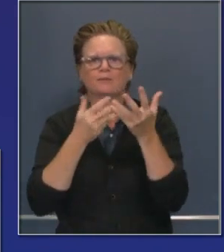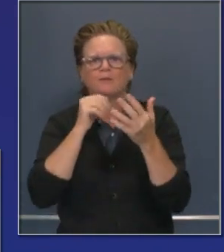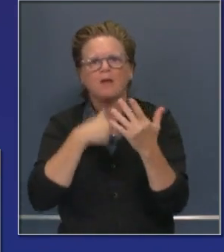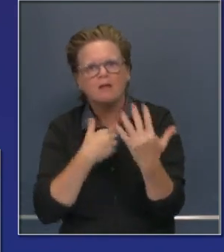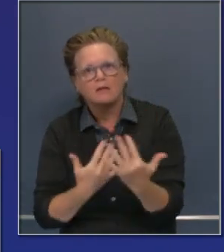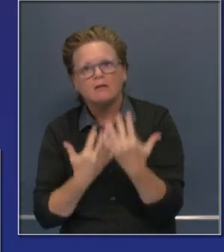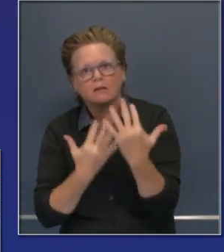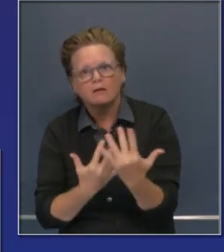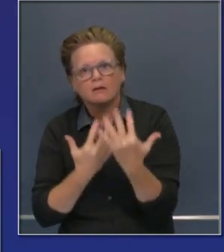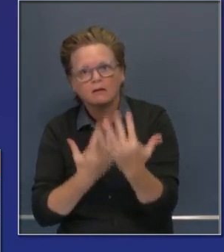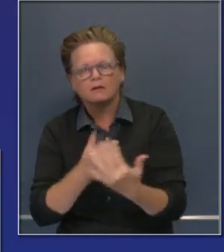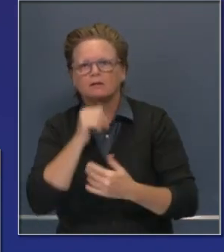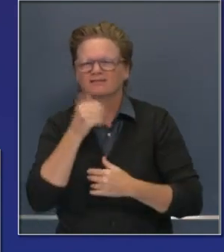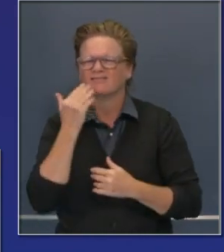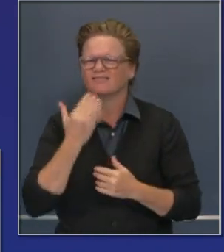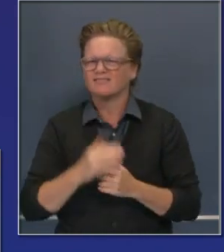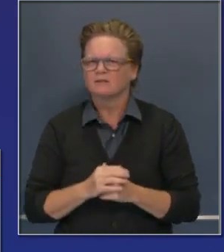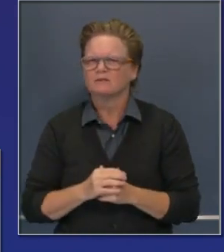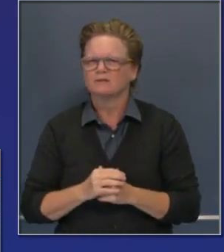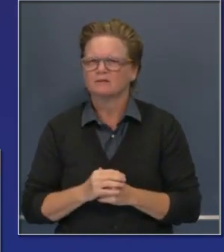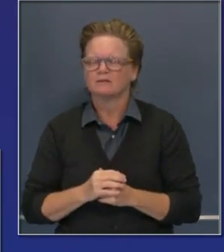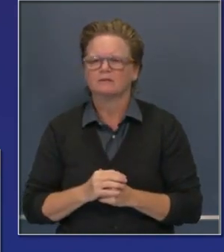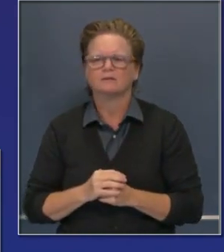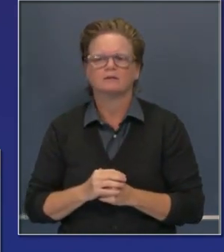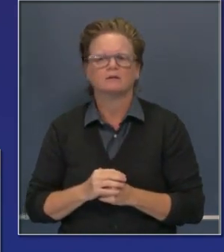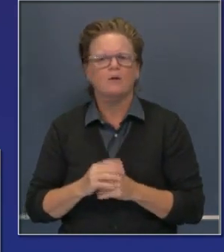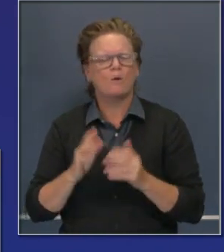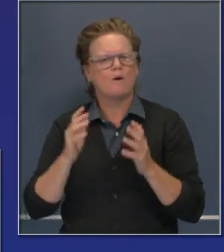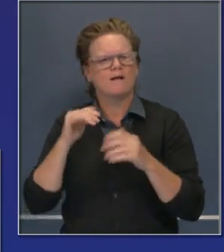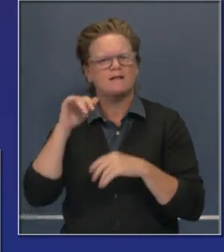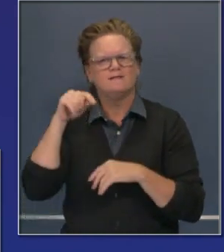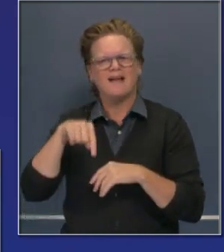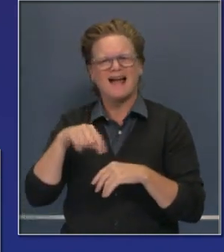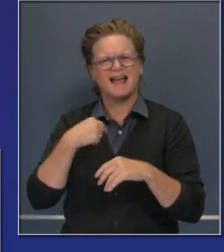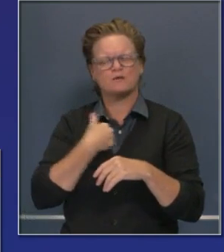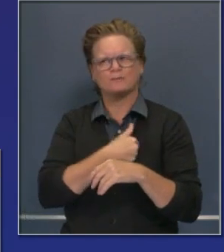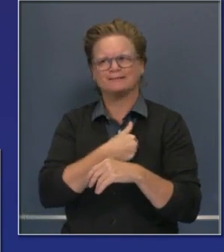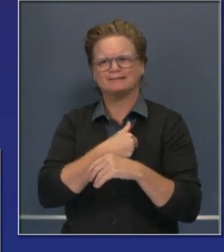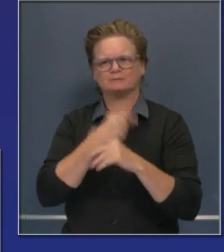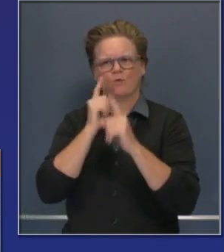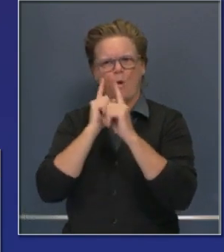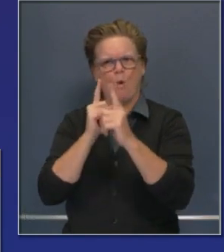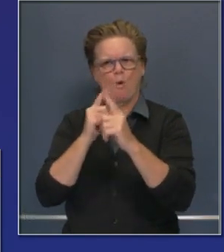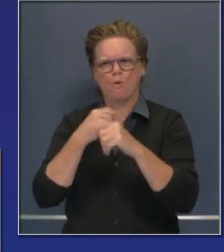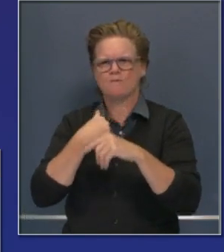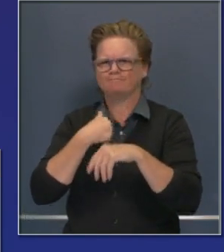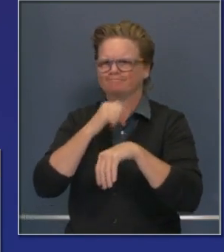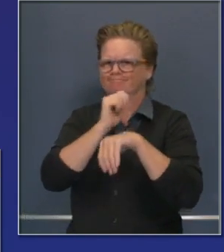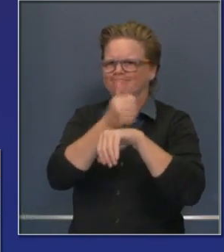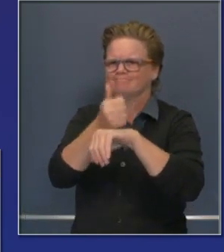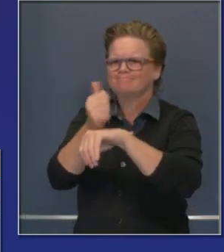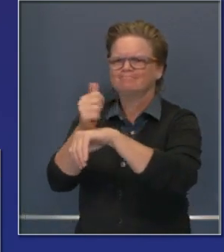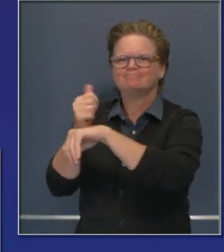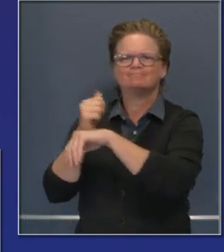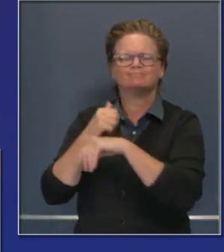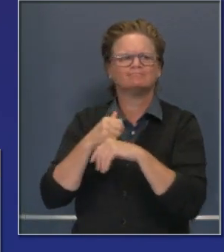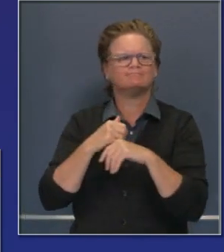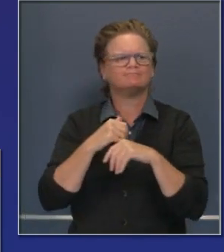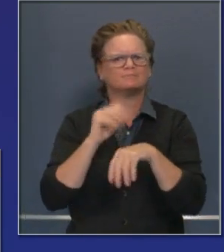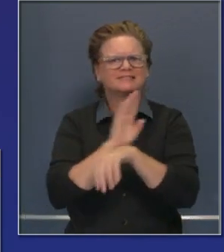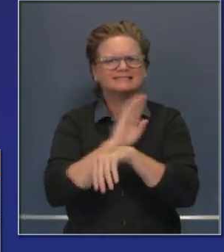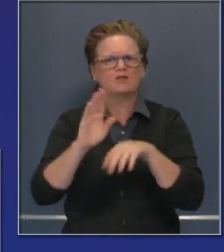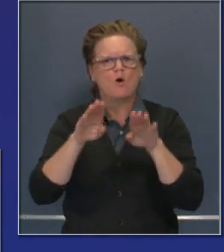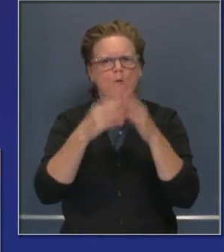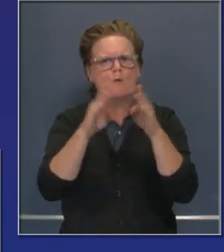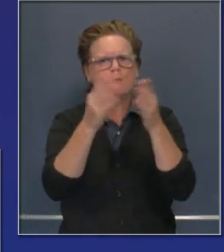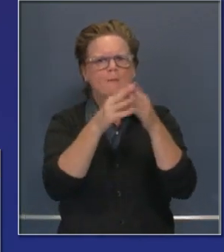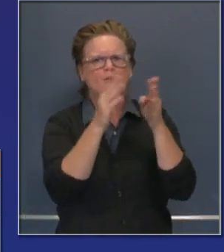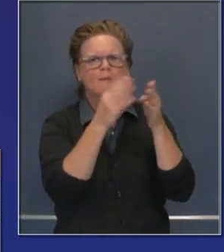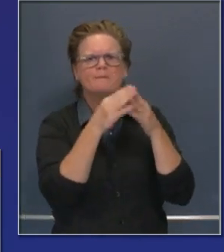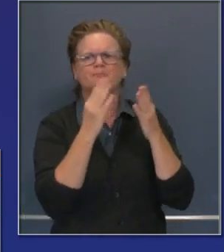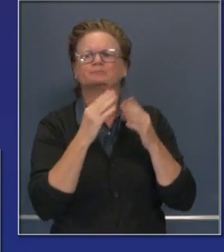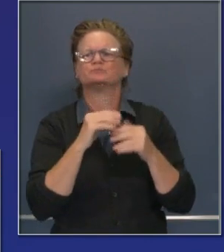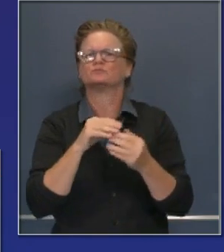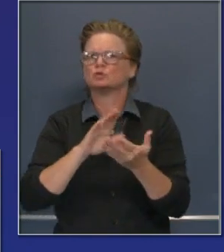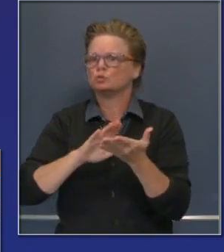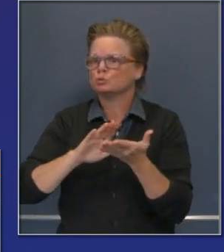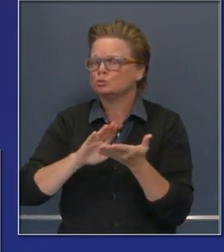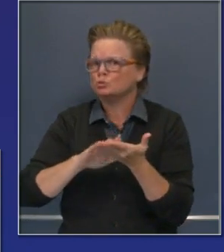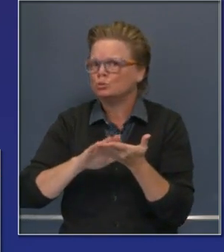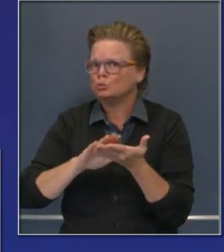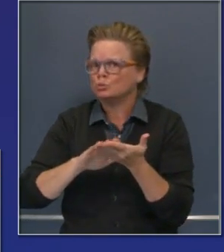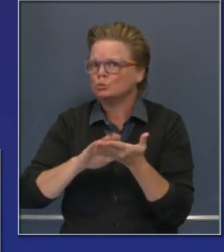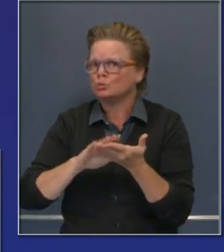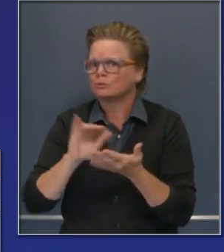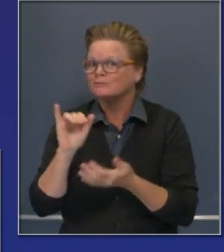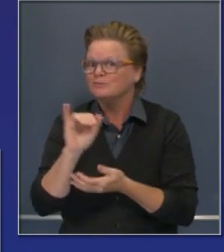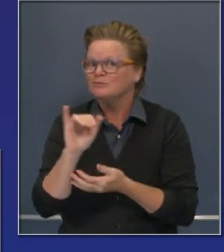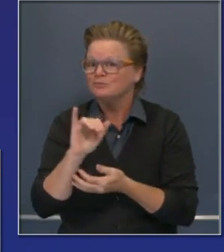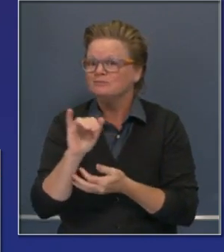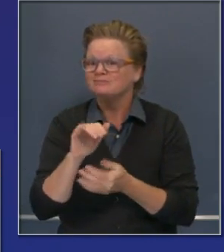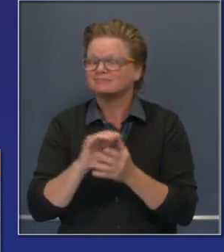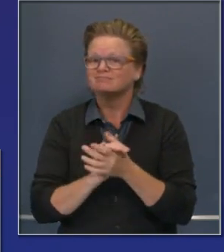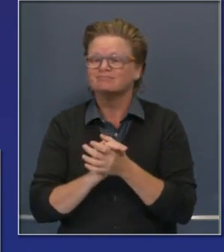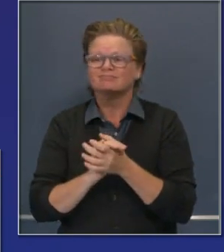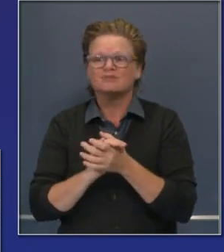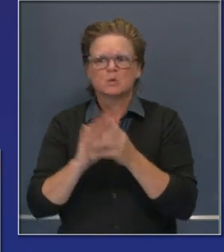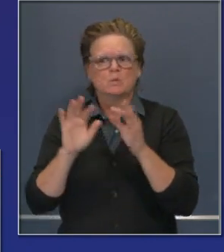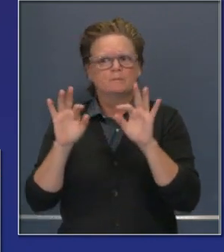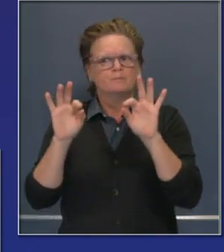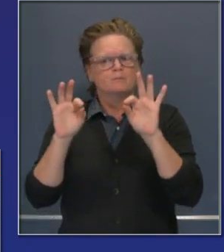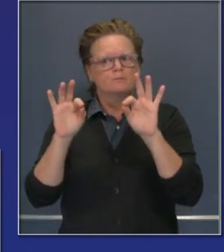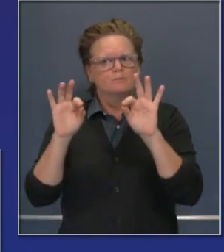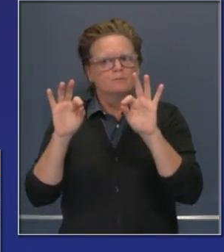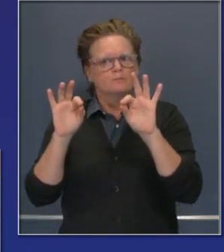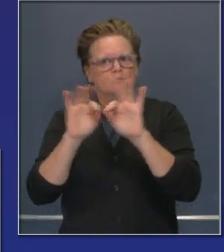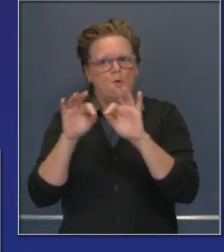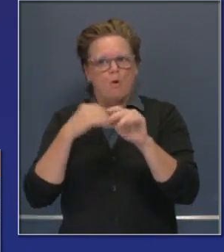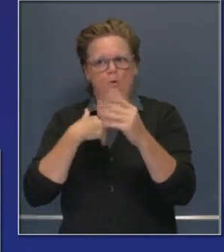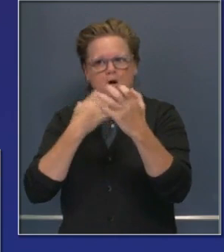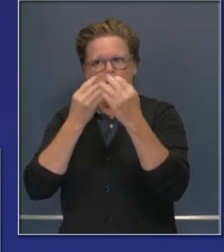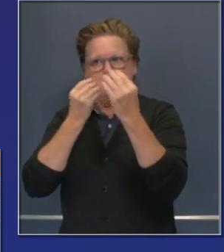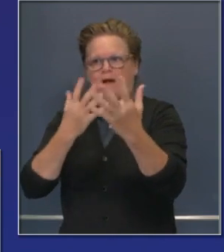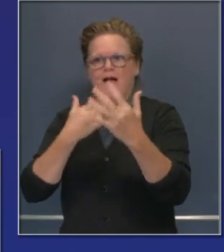WE WILL HAVE MORE CLARITY AND MORE ASSURANCE IN OUR CAPACITY TO MOVE MORE SWIFTLY TO NOT ONLY REOPEN DIFFERENT SECTORS OF OUR ECONOMY MORE FULLY BUT ALSO REOPEN OUR SCHOOLS IN A MORE